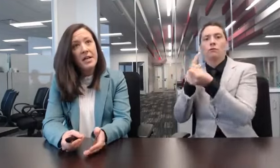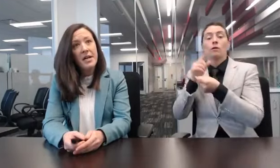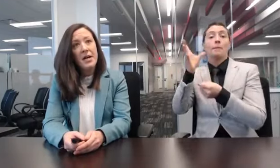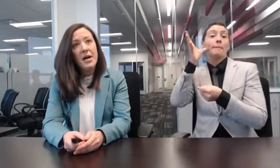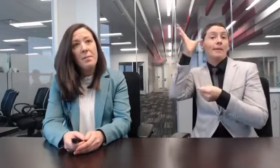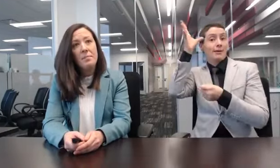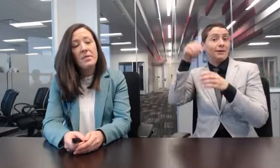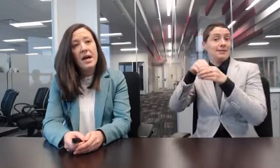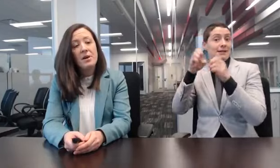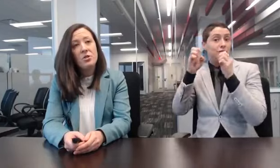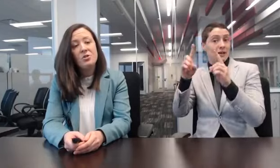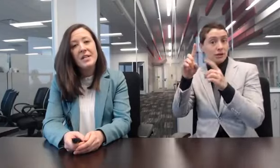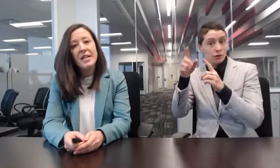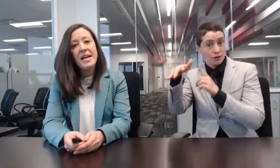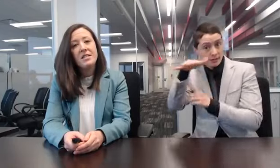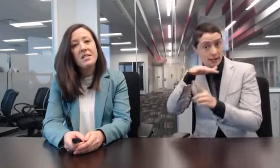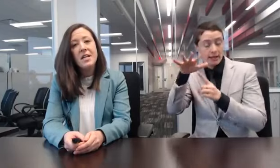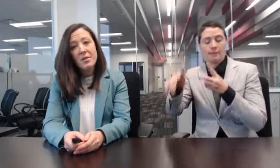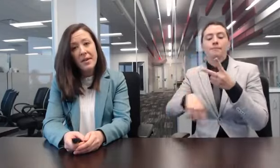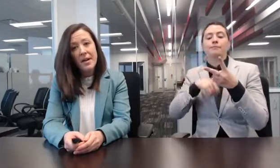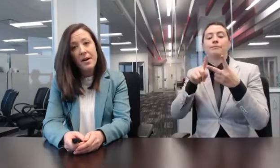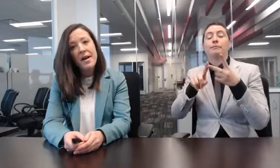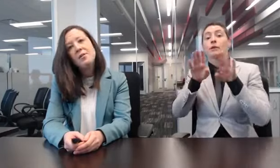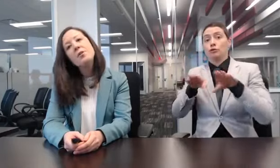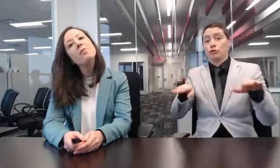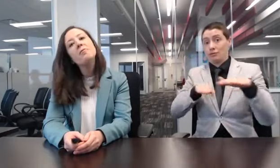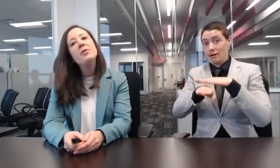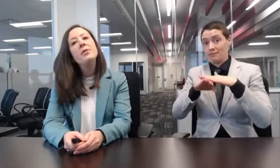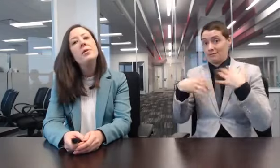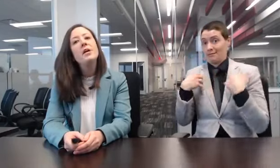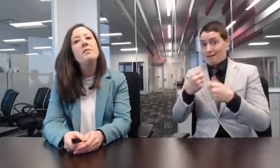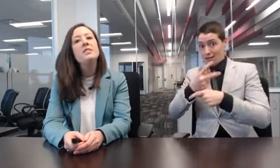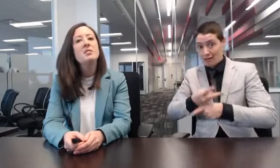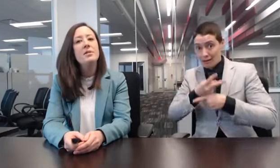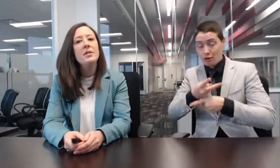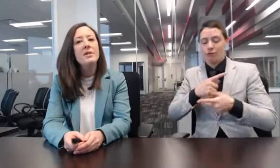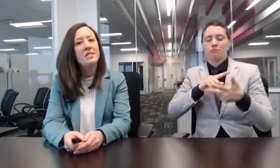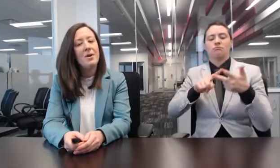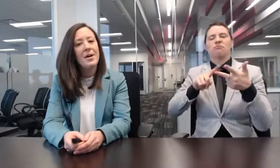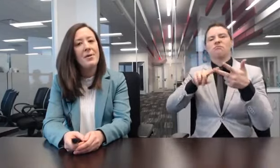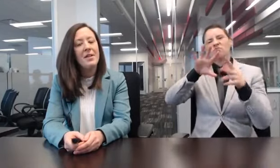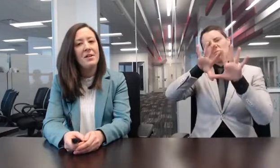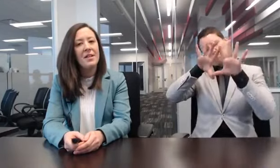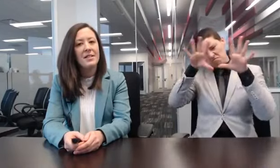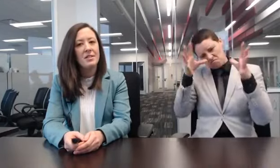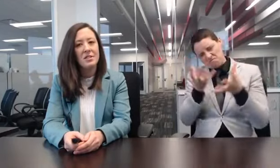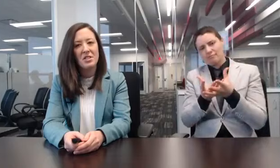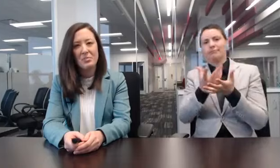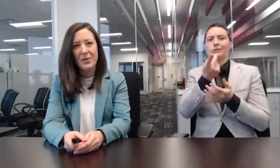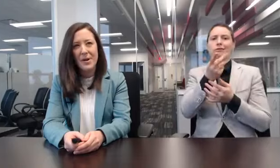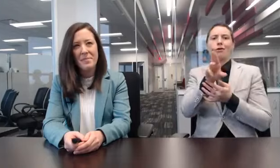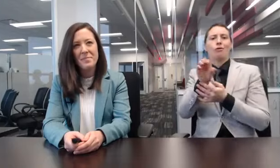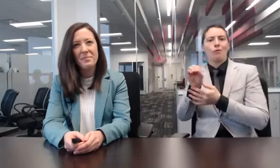How children can access healthcare and an overview of Disability Rights Ohio and the Client Assistance Program.